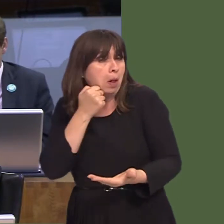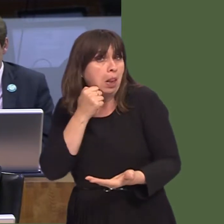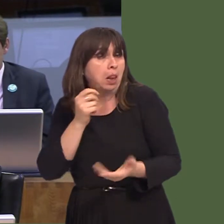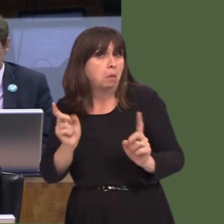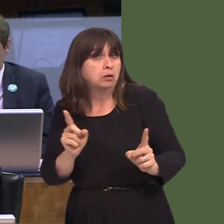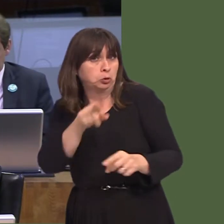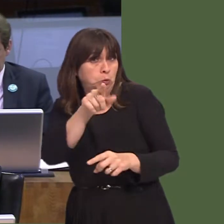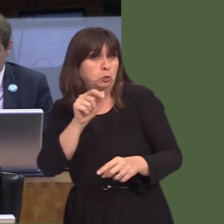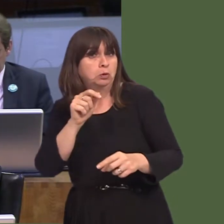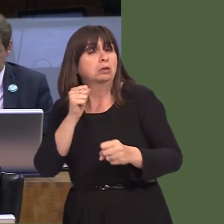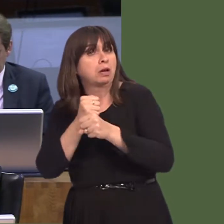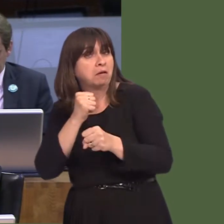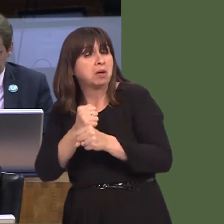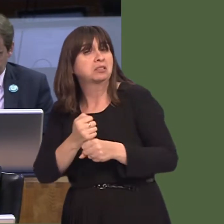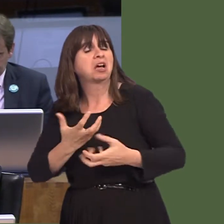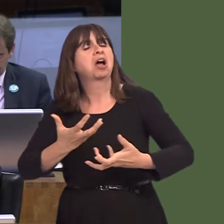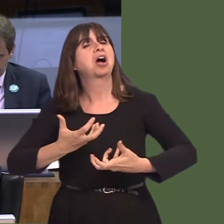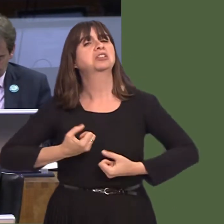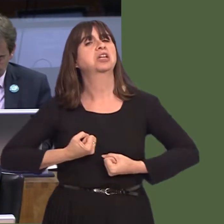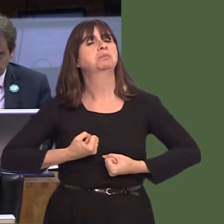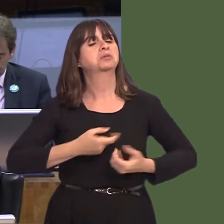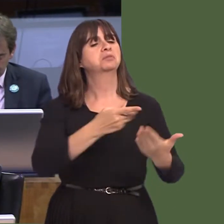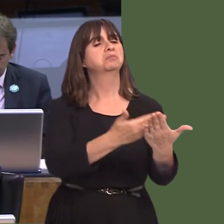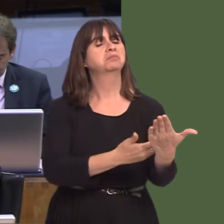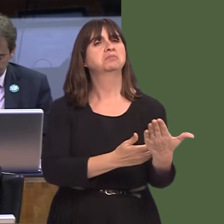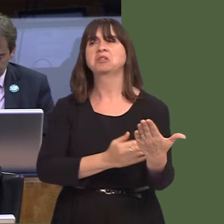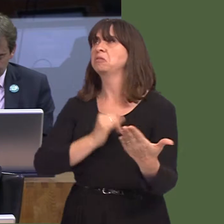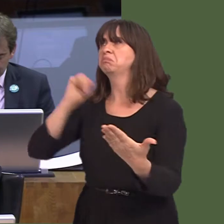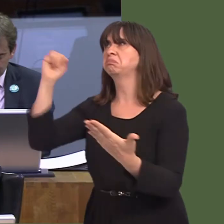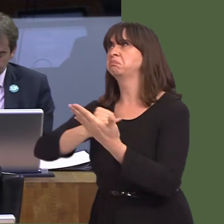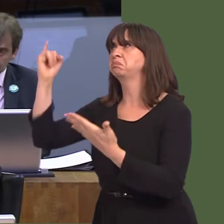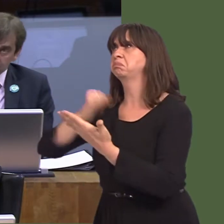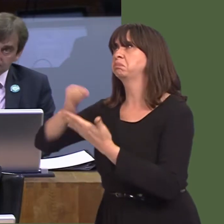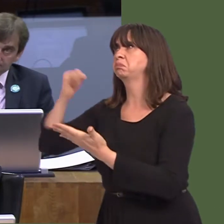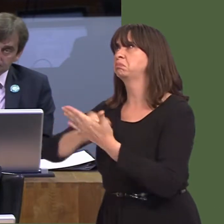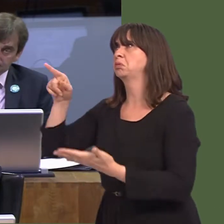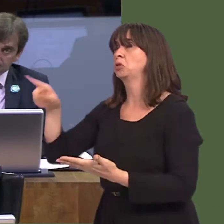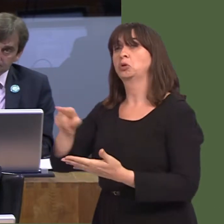acknowledges these accusations, these assertions, based on the evidence that the committee tookóthe